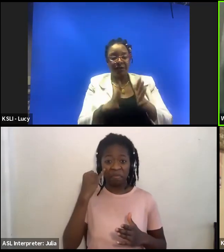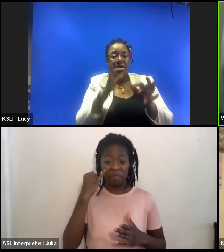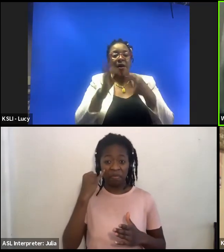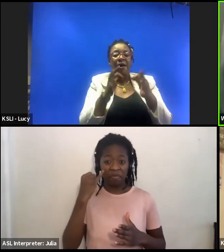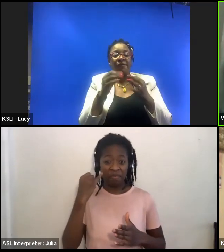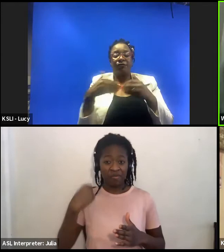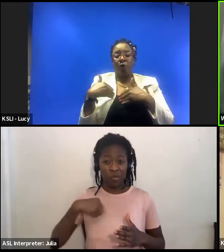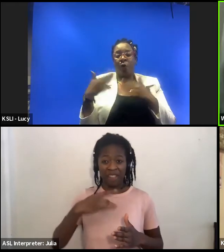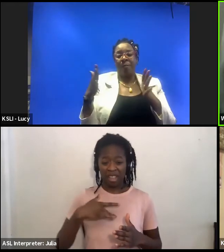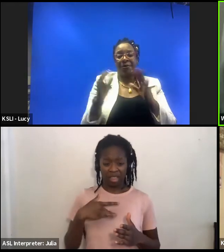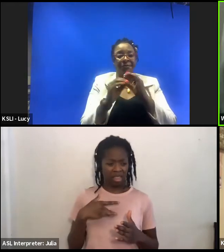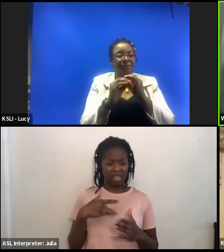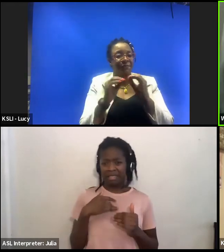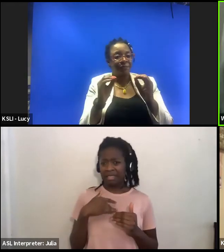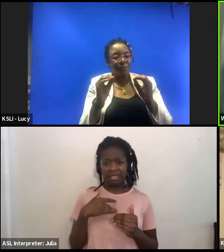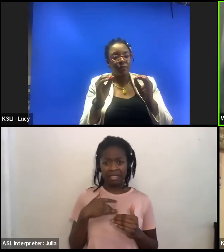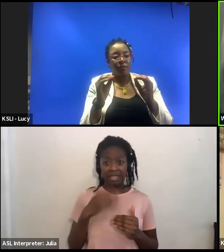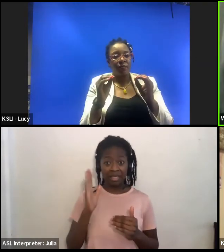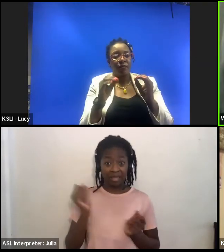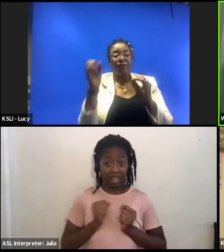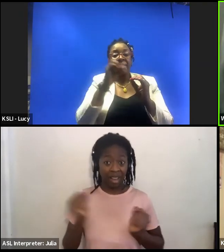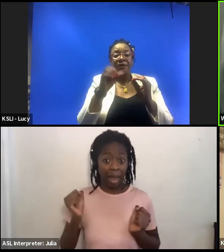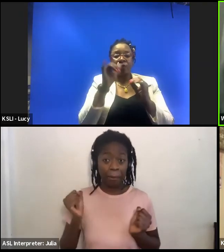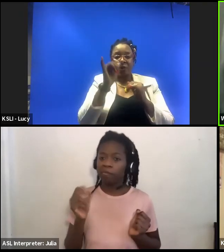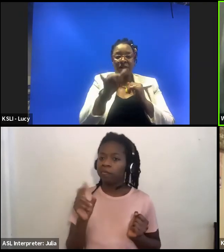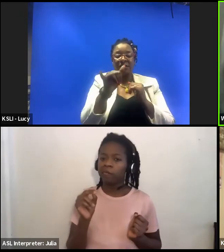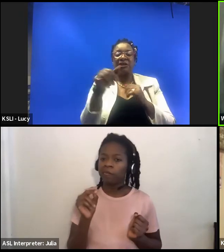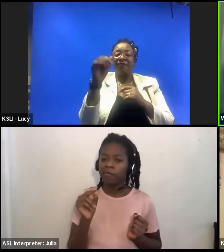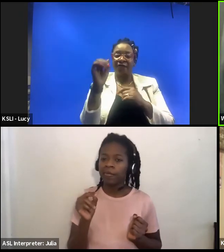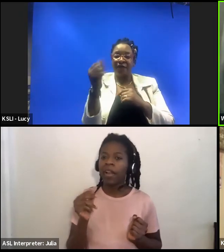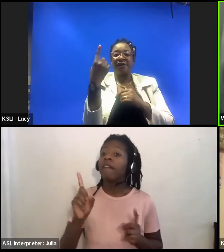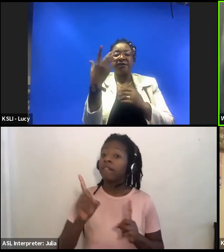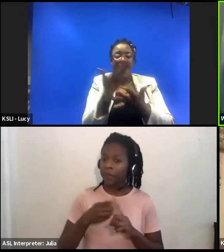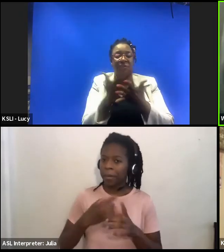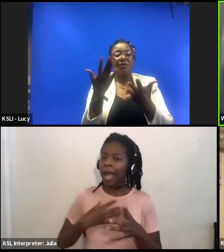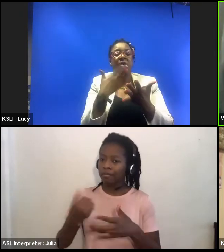And so that is usually the first thing. I want us to bond as much as possible.